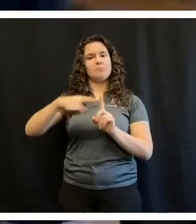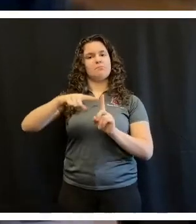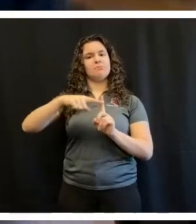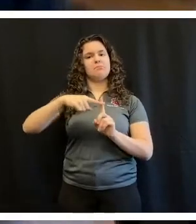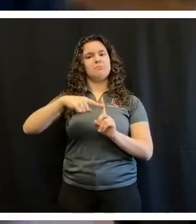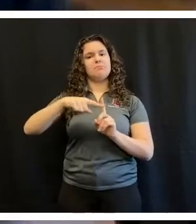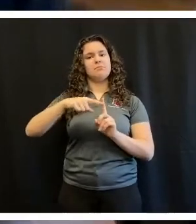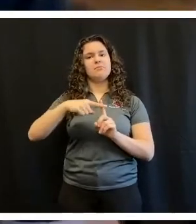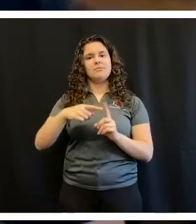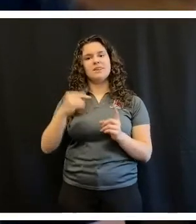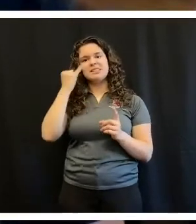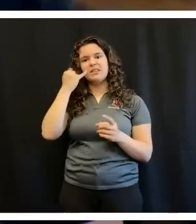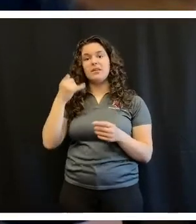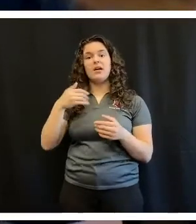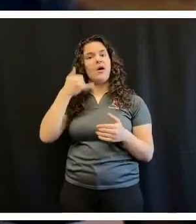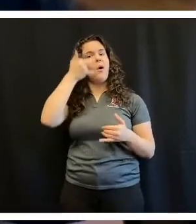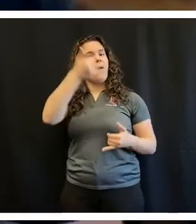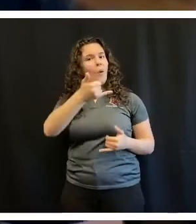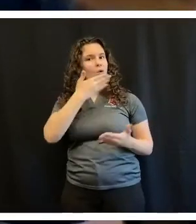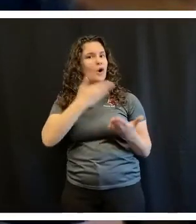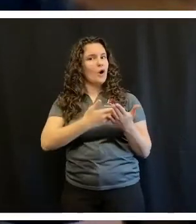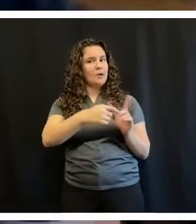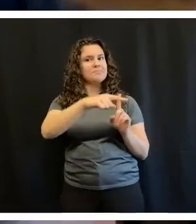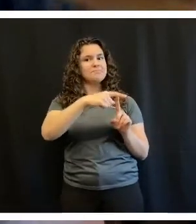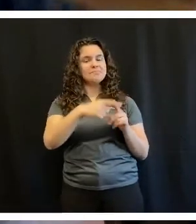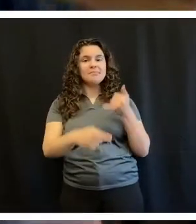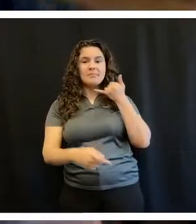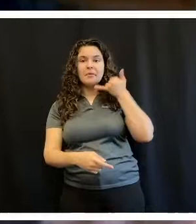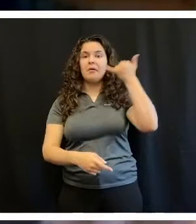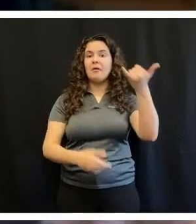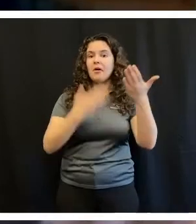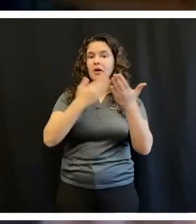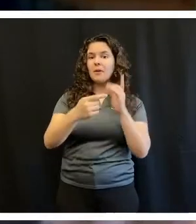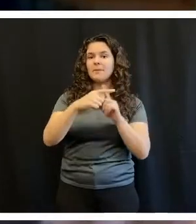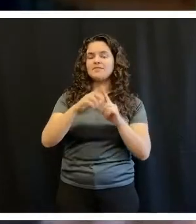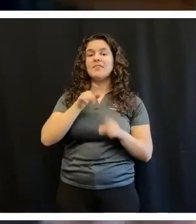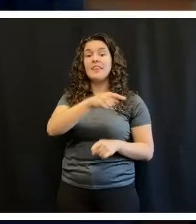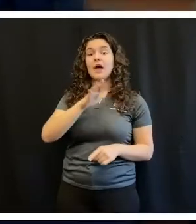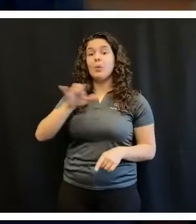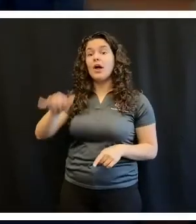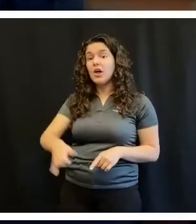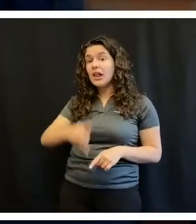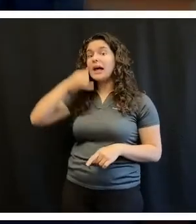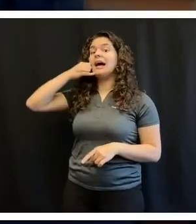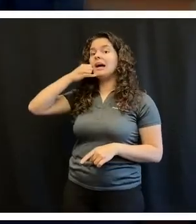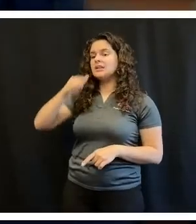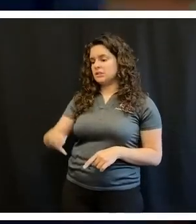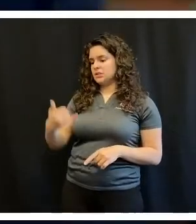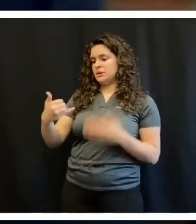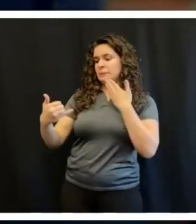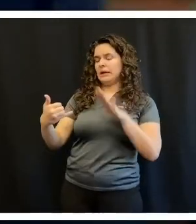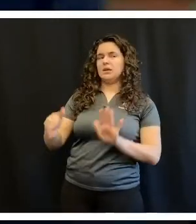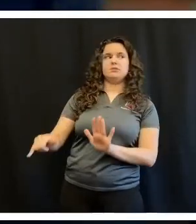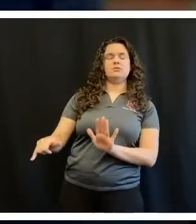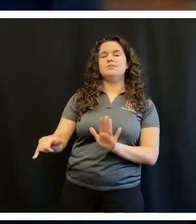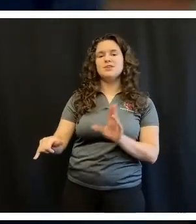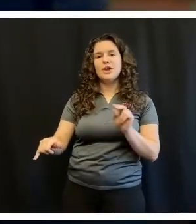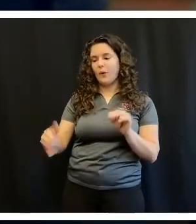with good news about their child, they're gonna take that call. And now when she needs to connect with the parents, they take that call. They're working with her